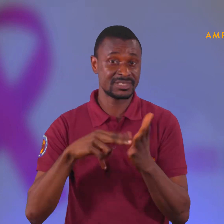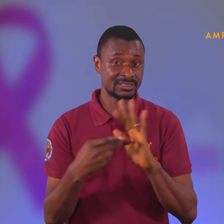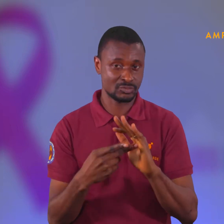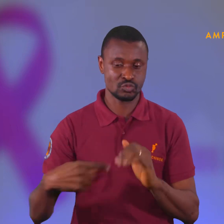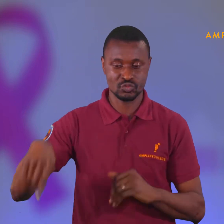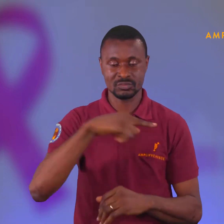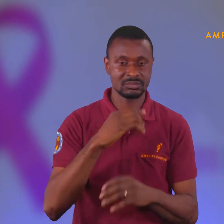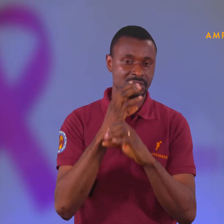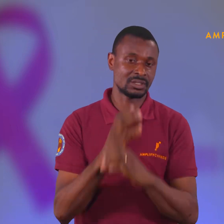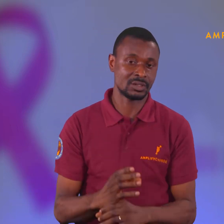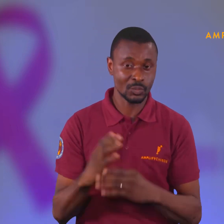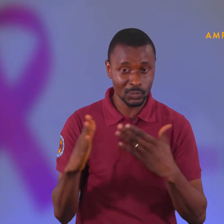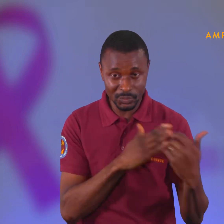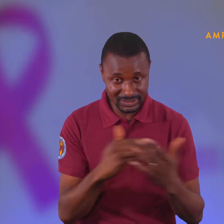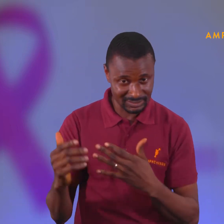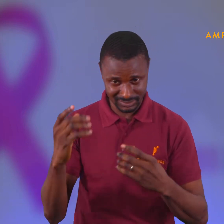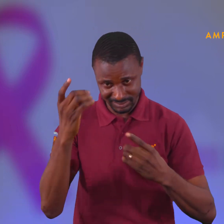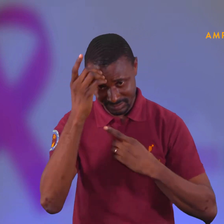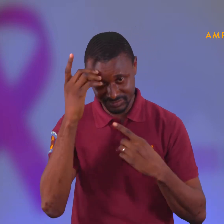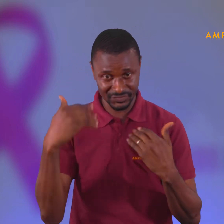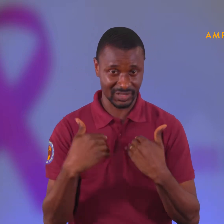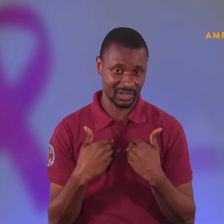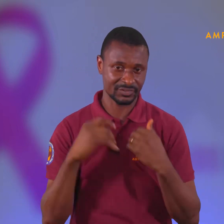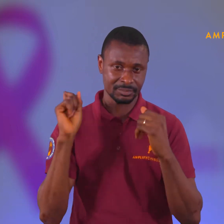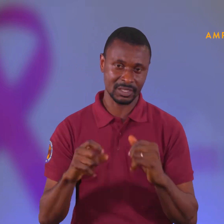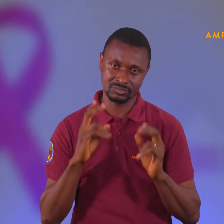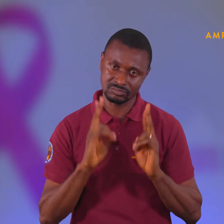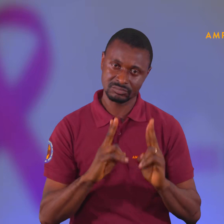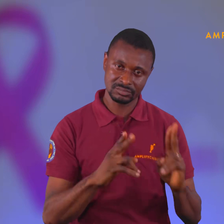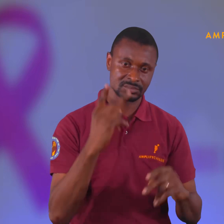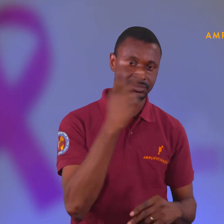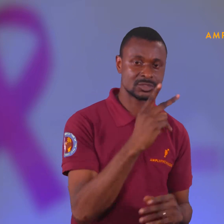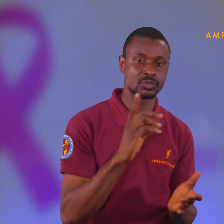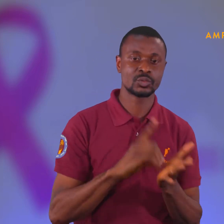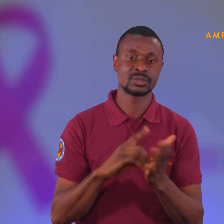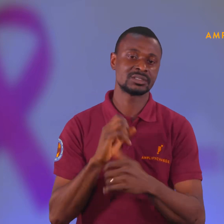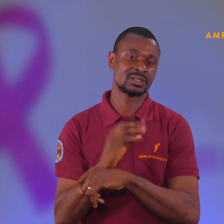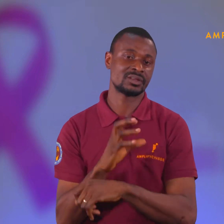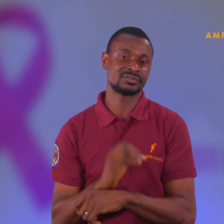It means we have to be careful. If we suspect ourselves of getting infected, we should immediately attend a hospital to consult a doctor for advice and treatment.